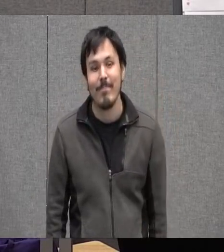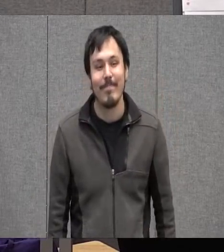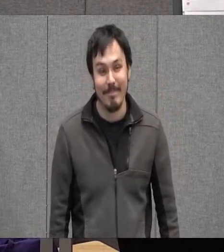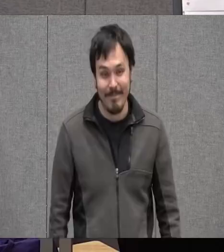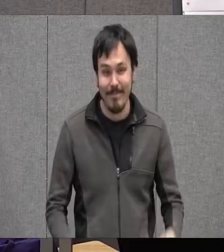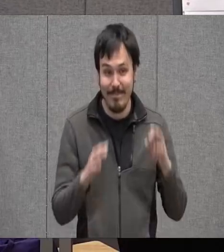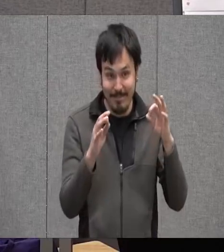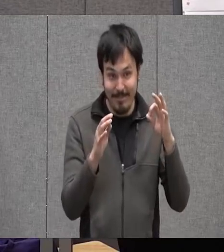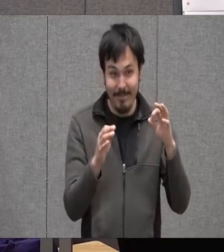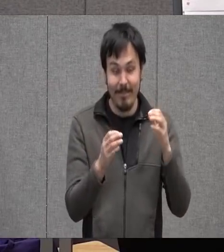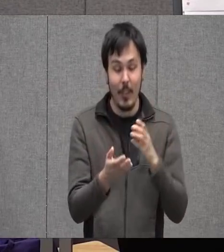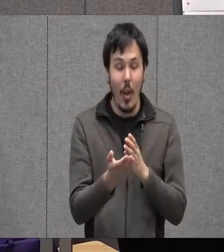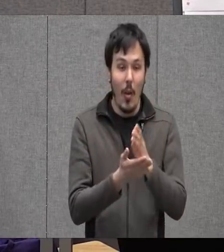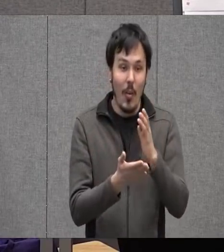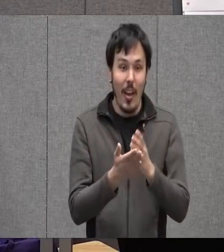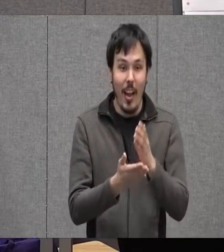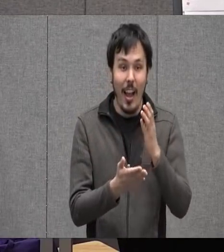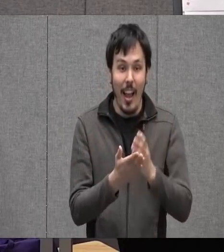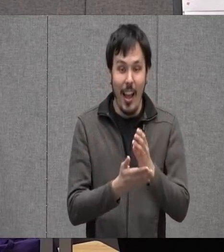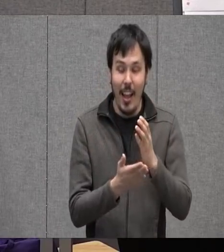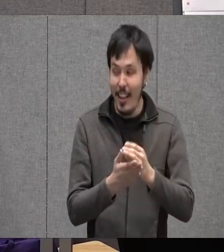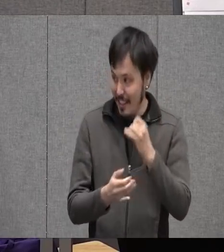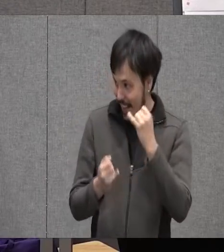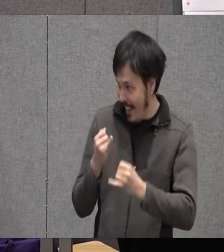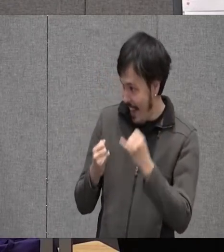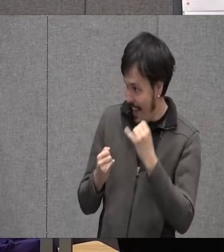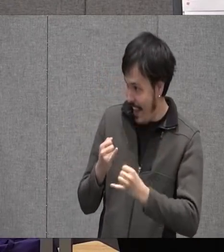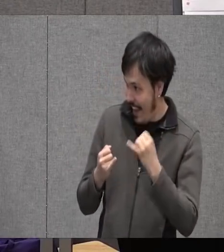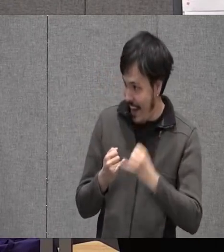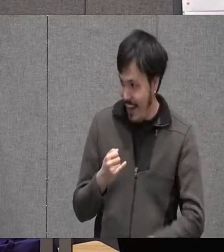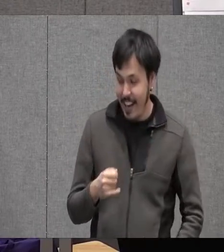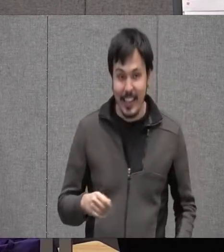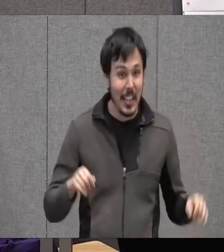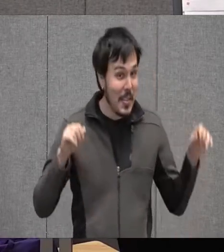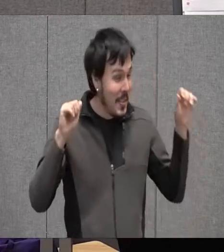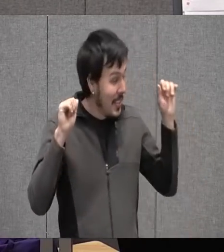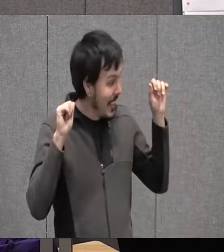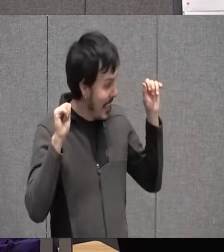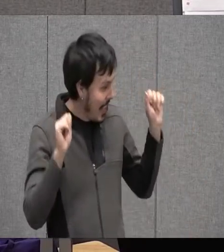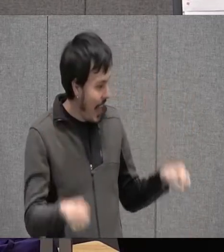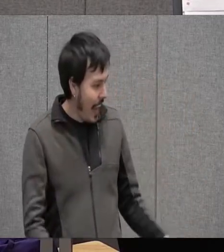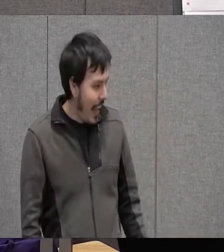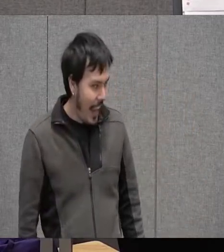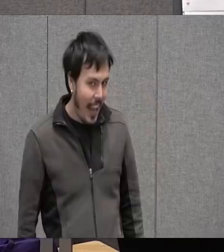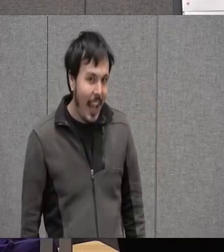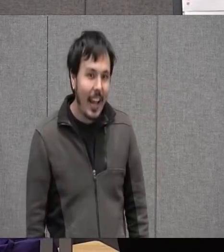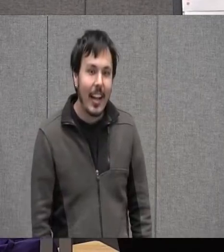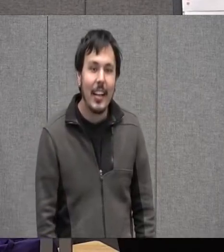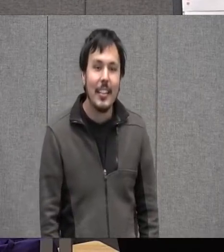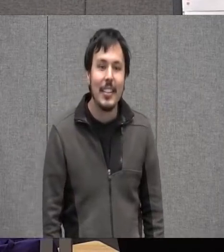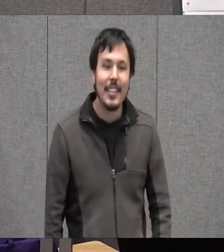All right, last one. We can do it, we can do it. See if we can get them all.